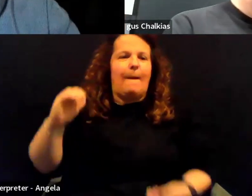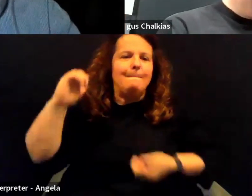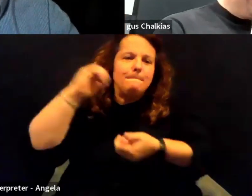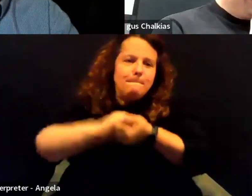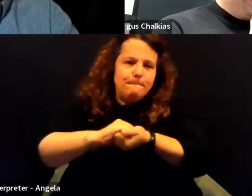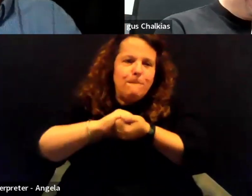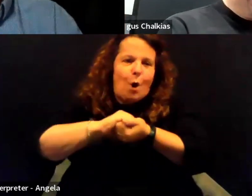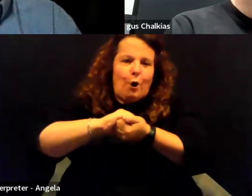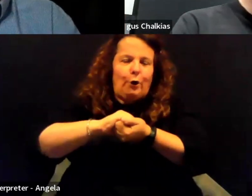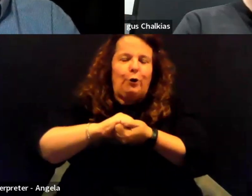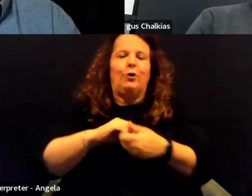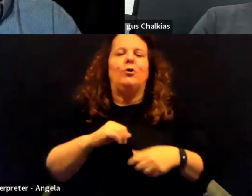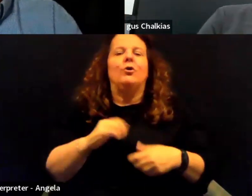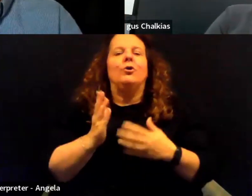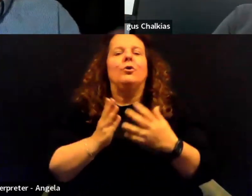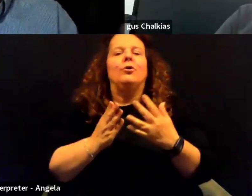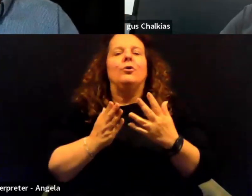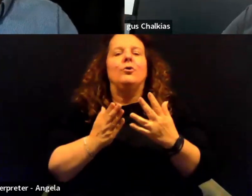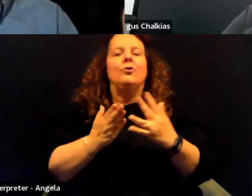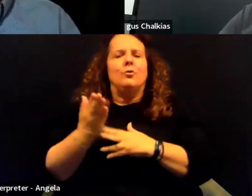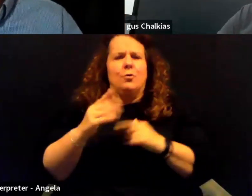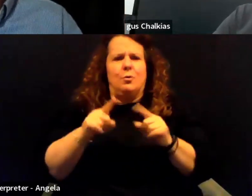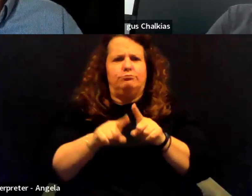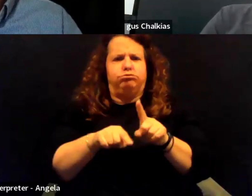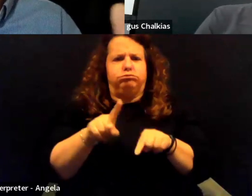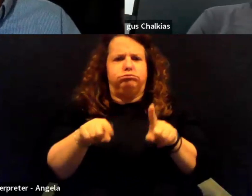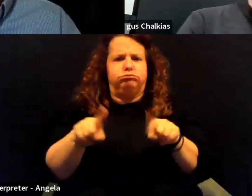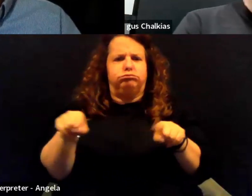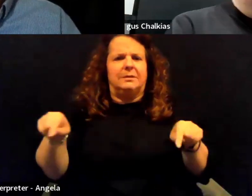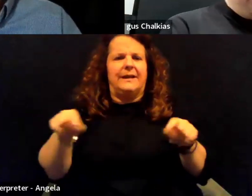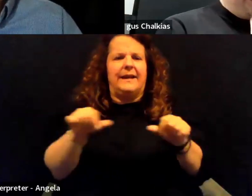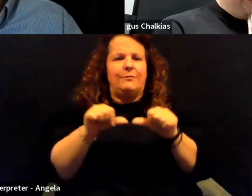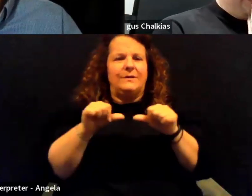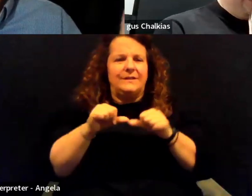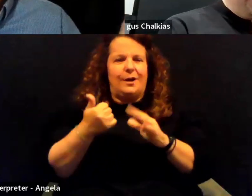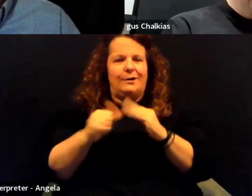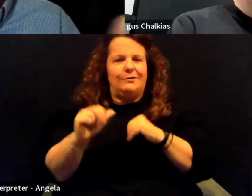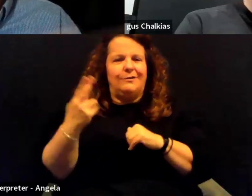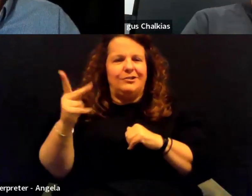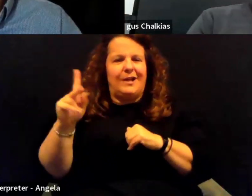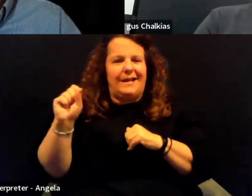various areas within HKSB and HKNC.